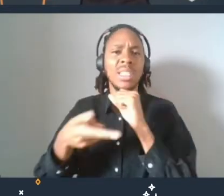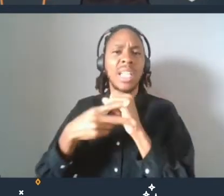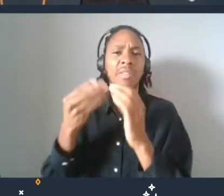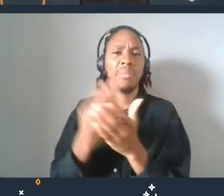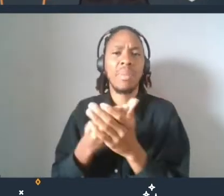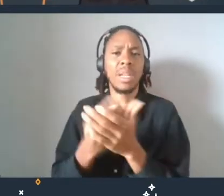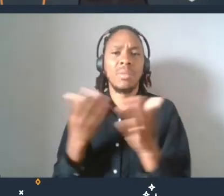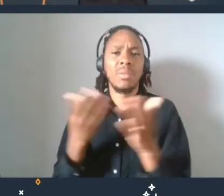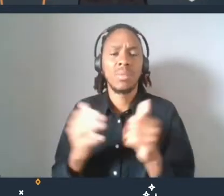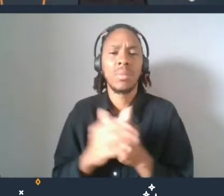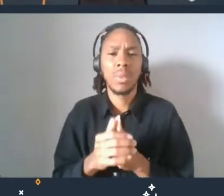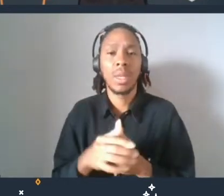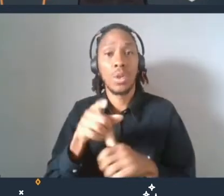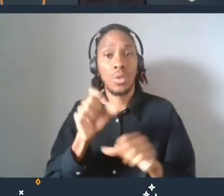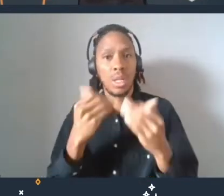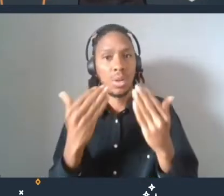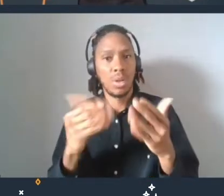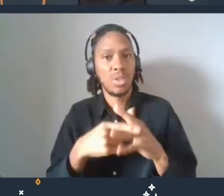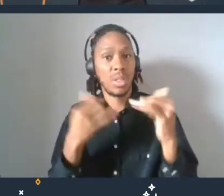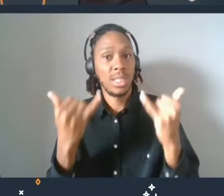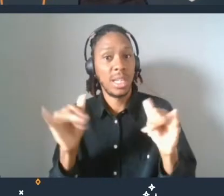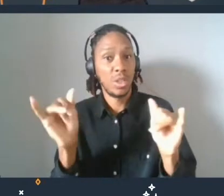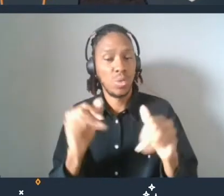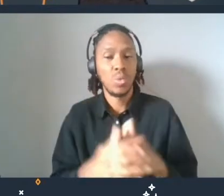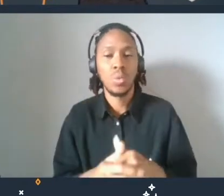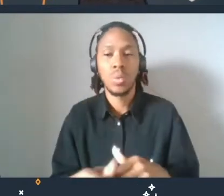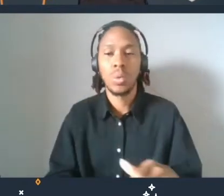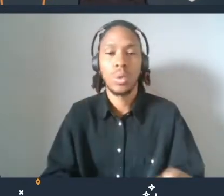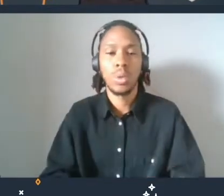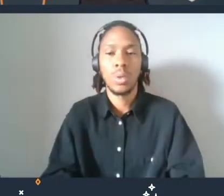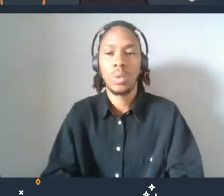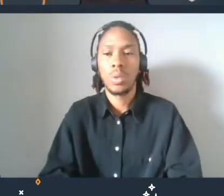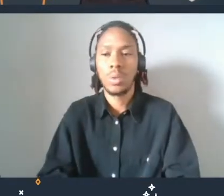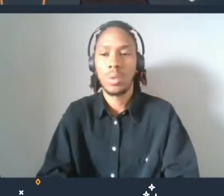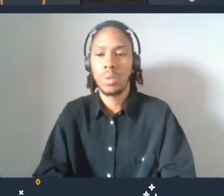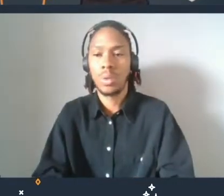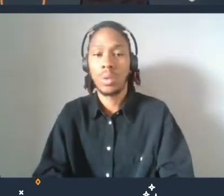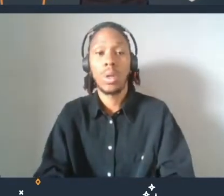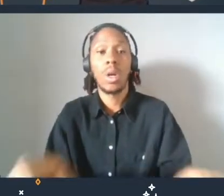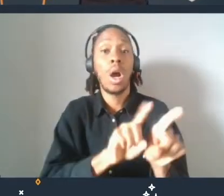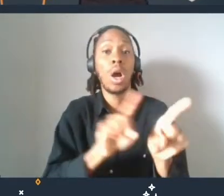And, of course, you can get started today. Also new from re:Invent in December,